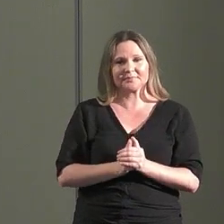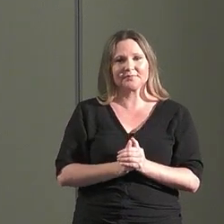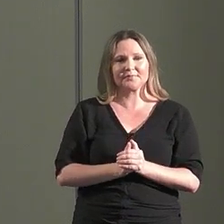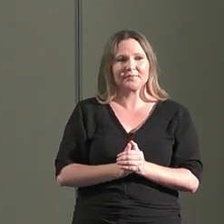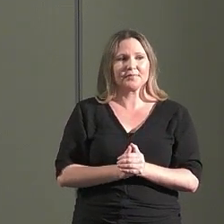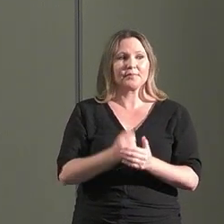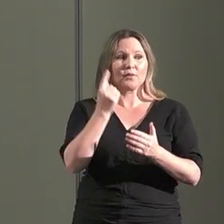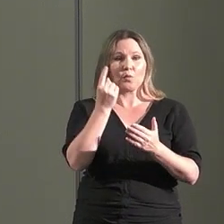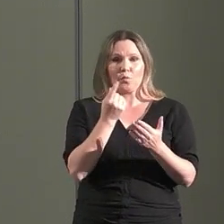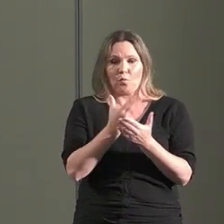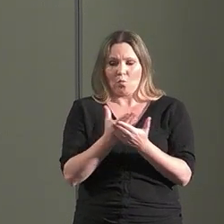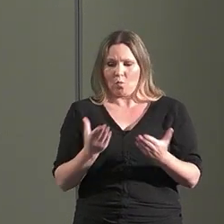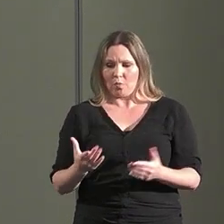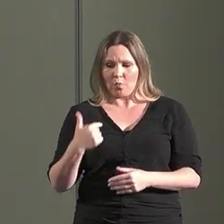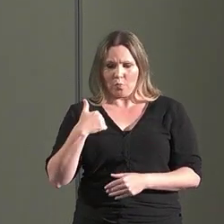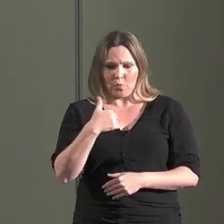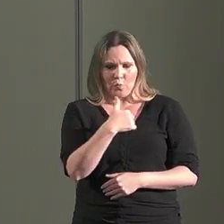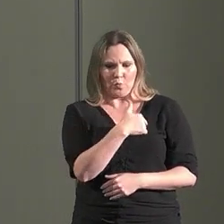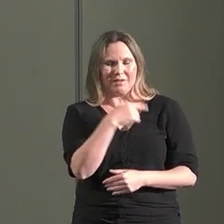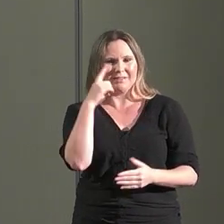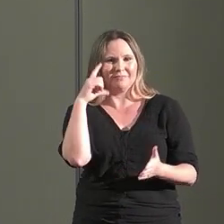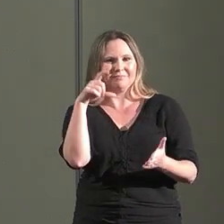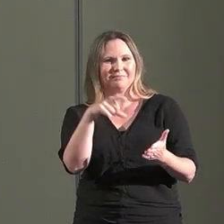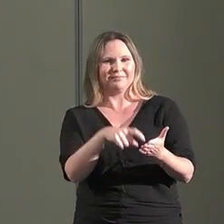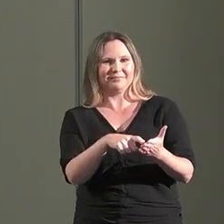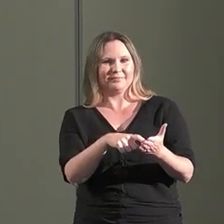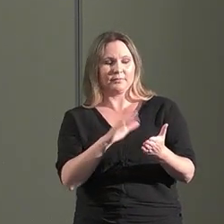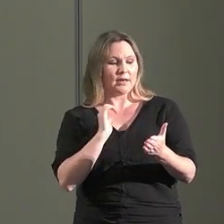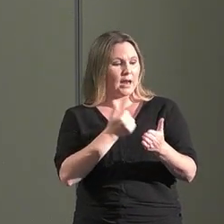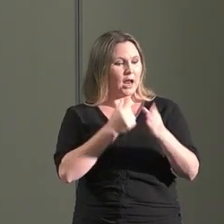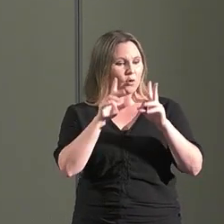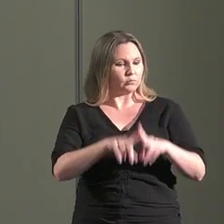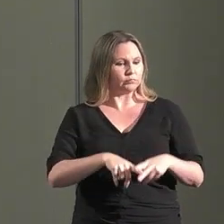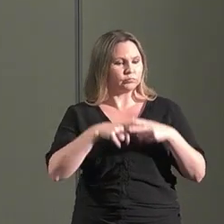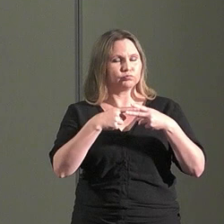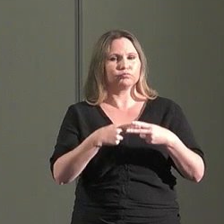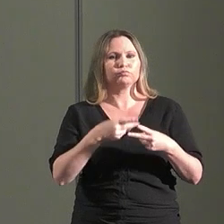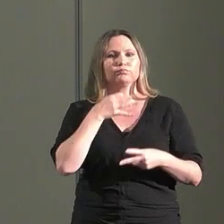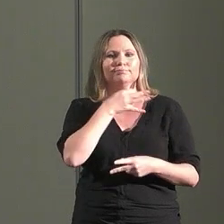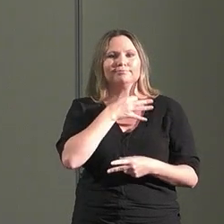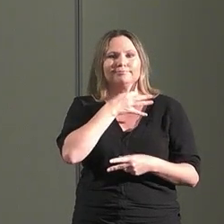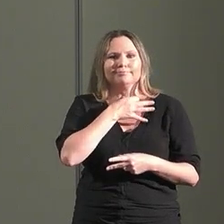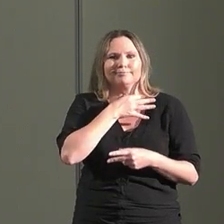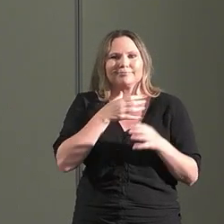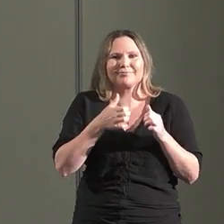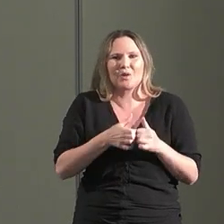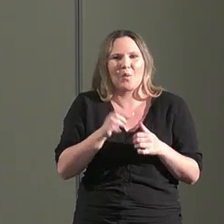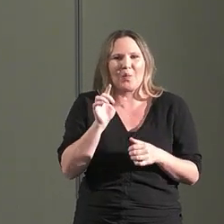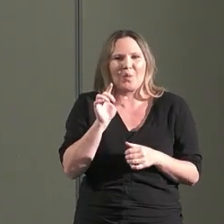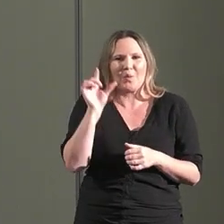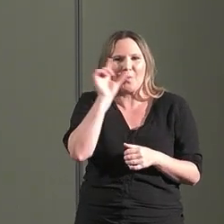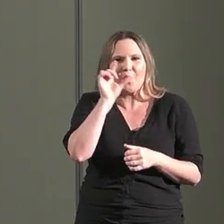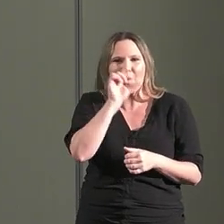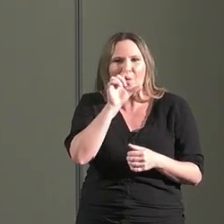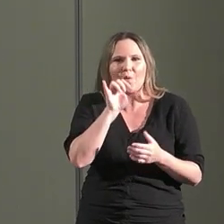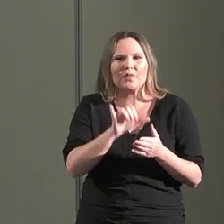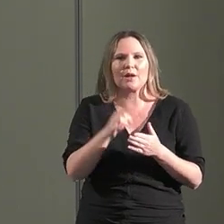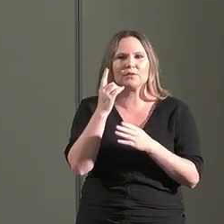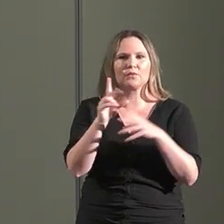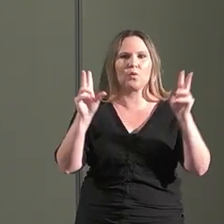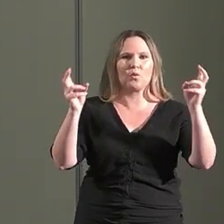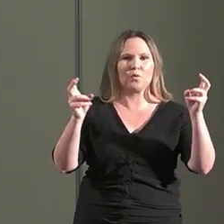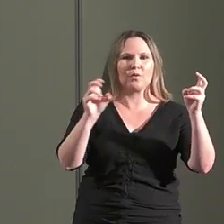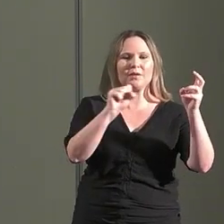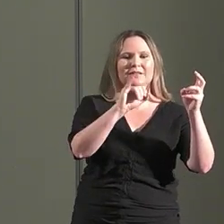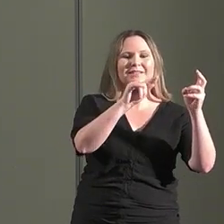One thing we had discovered, our original query using Google was for sight colon and